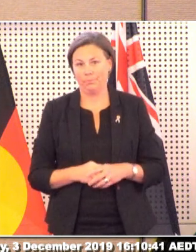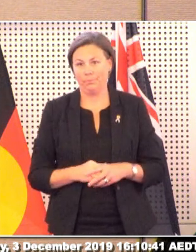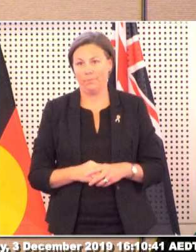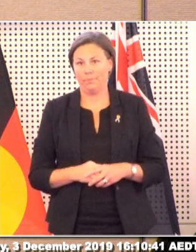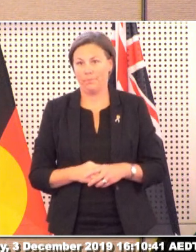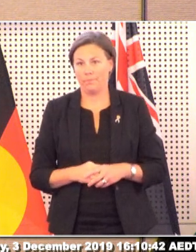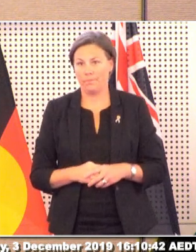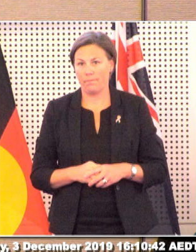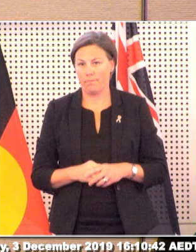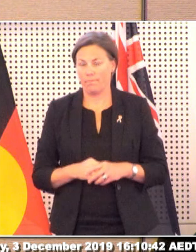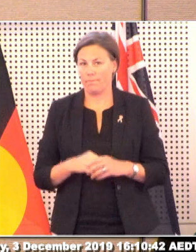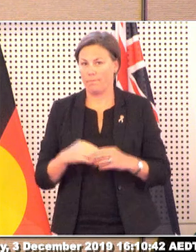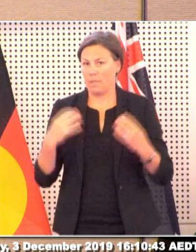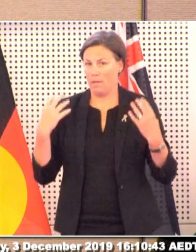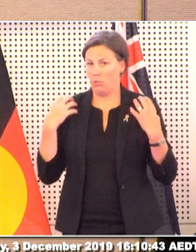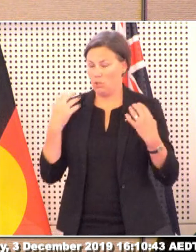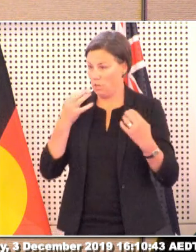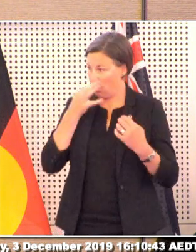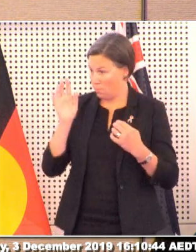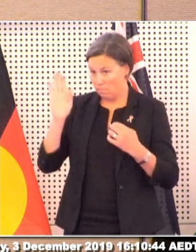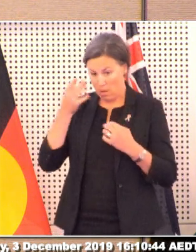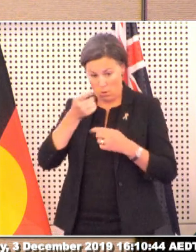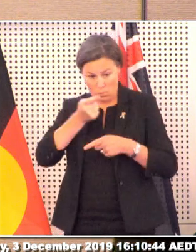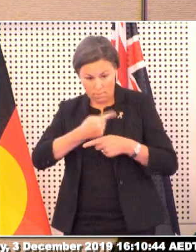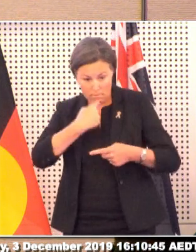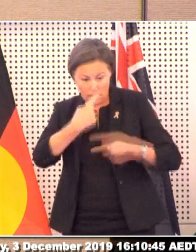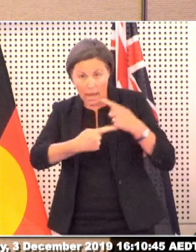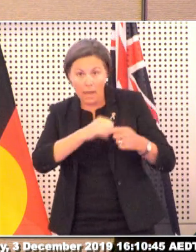COMMISSIONER McEWIN: Do you talk to them about their human rights? Yes, definitely.